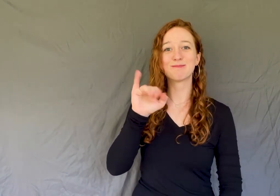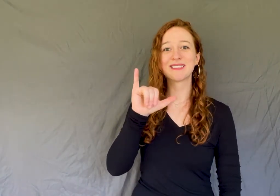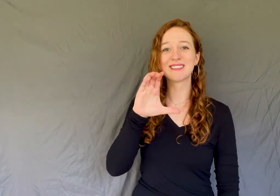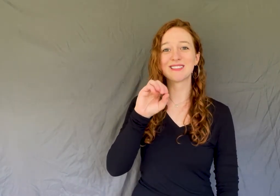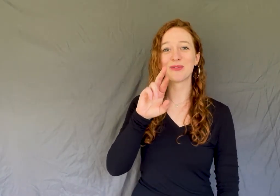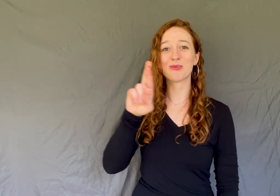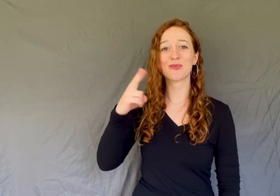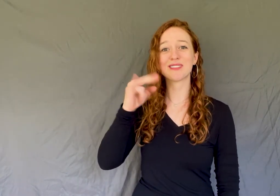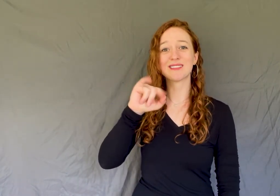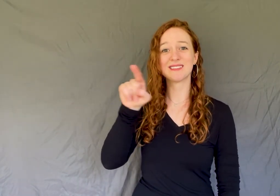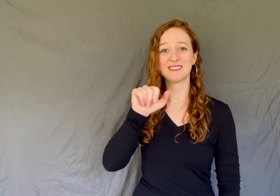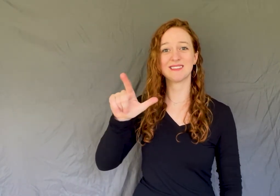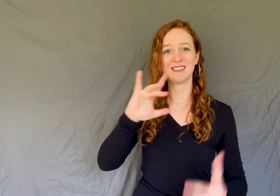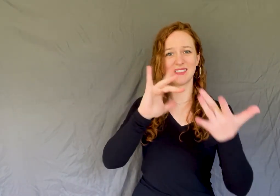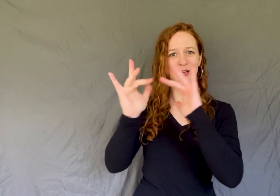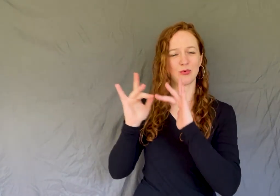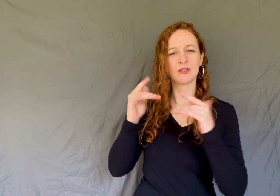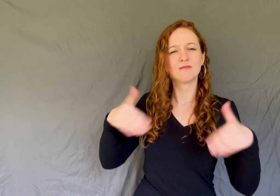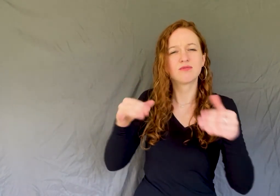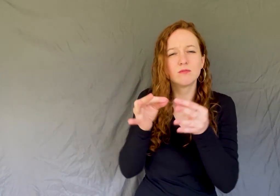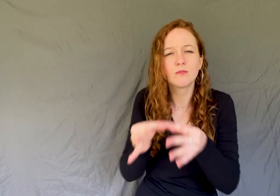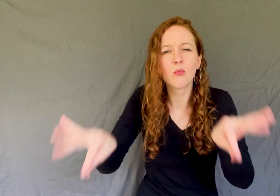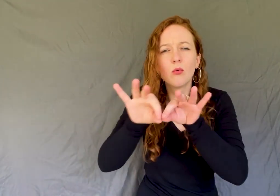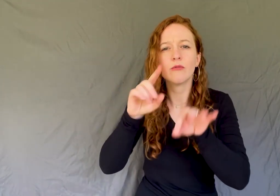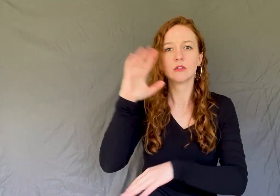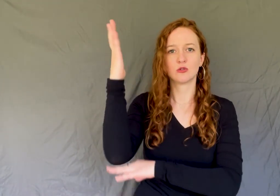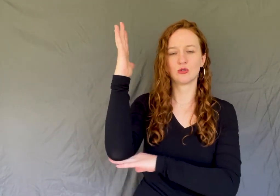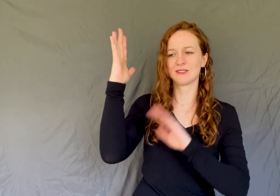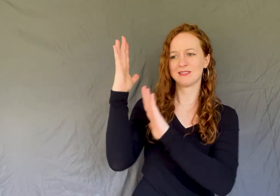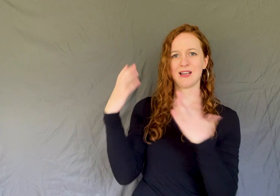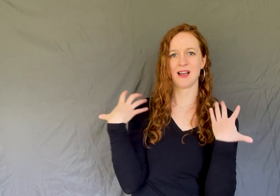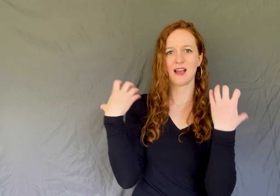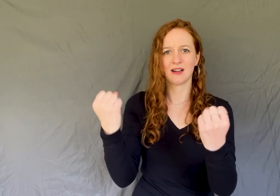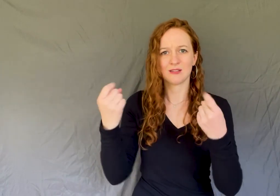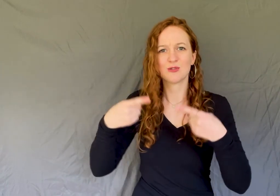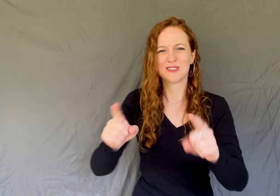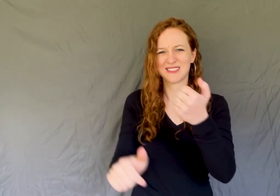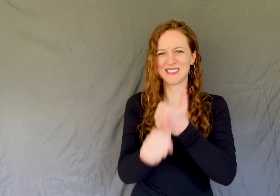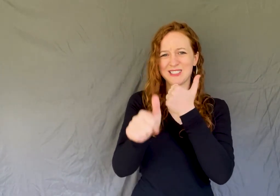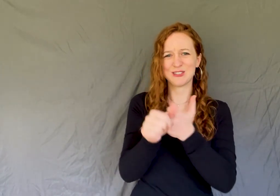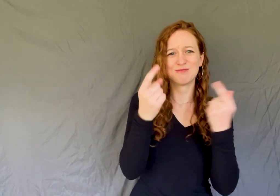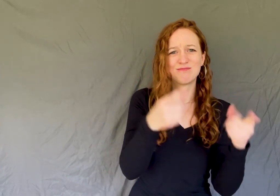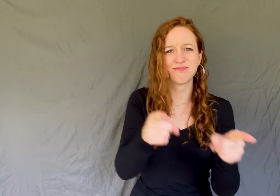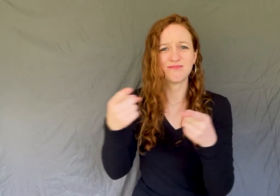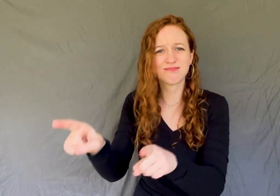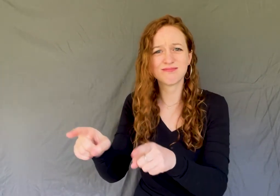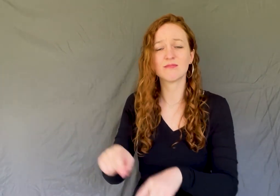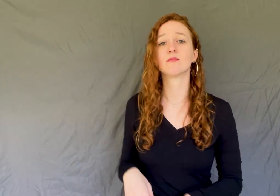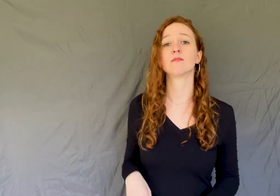Mycorrhizal networks are extremely important for tree health during times of danger.